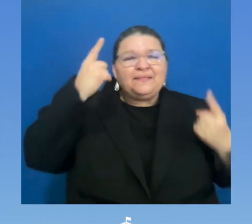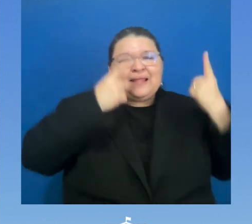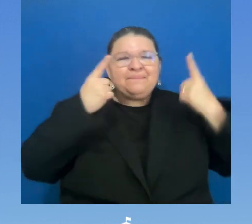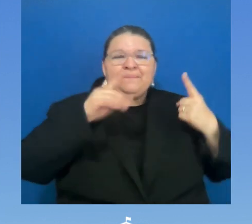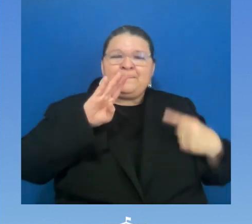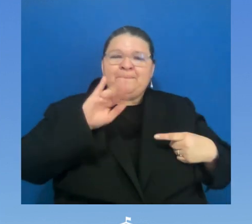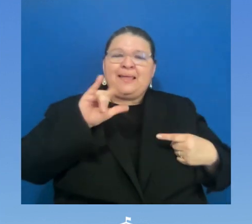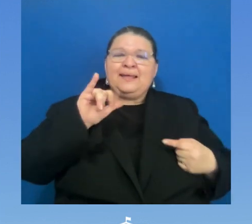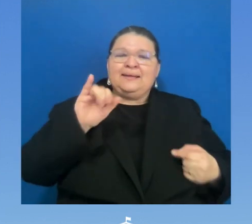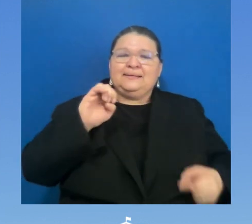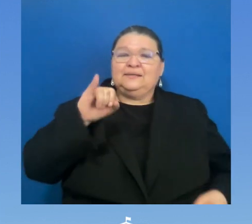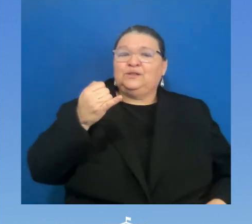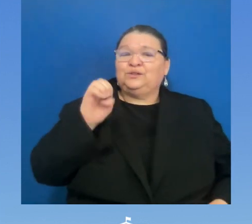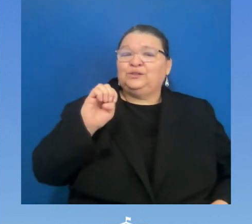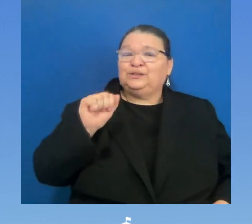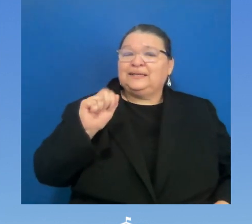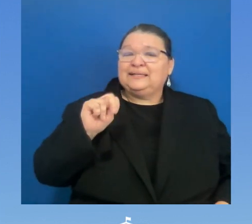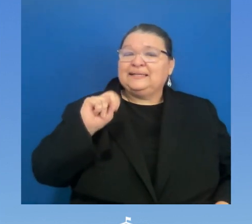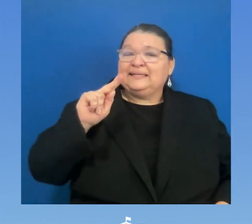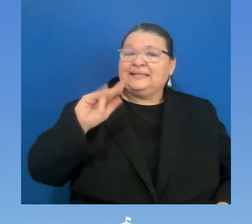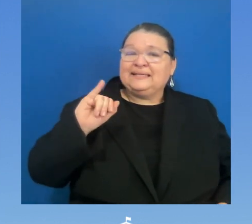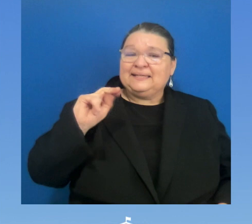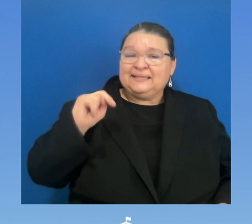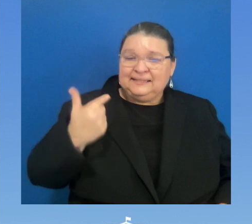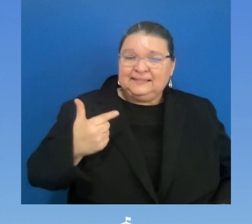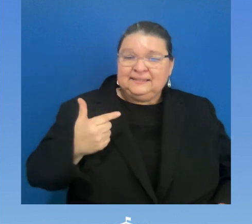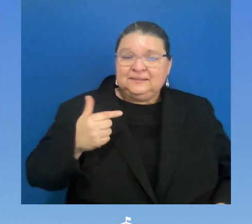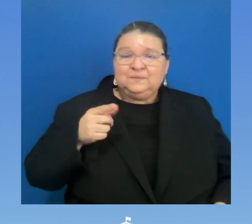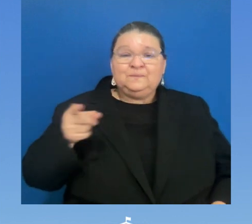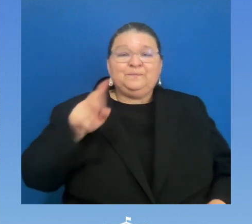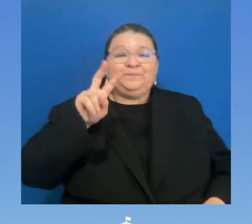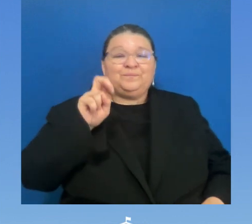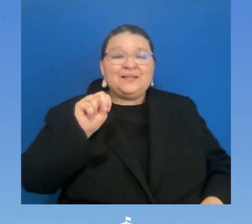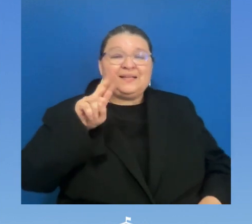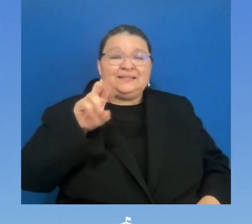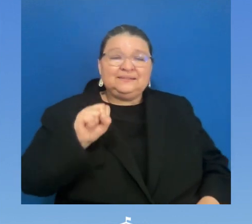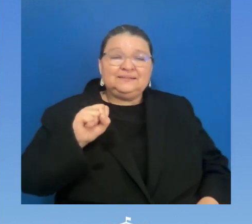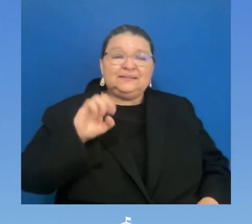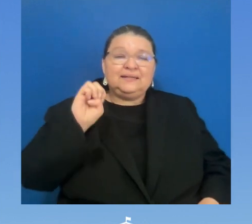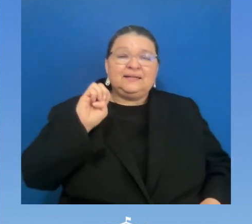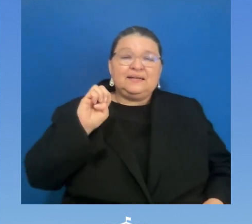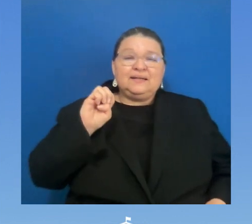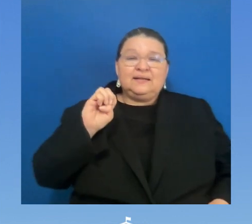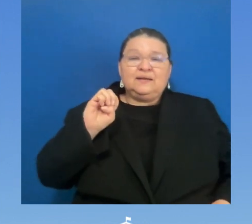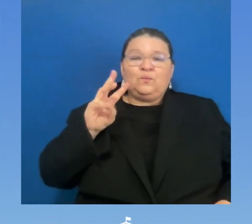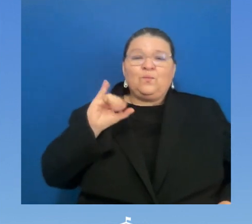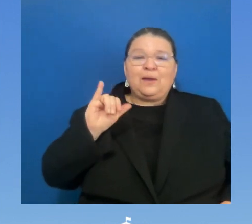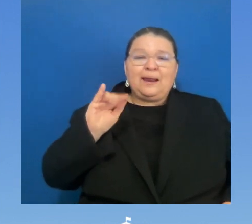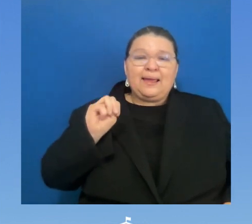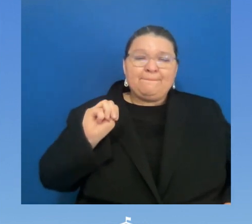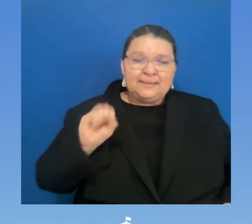obviously, my partner, Sue Bird, and Nneka Ogwumike. Like, all of these women are doing the same thing.